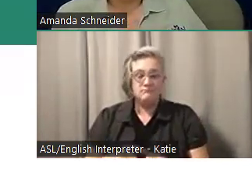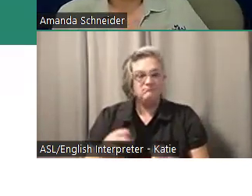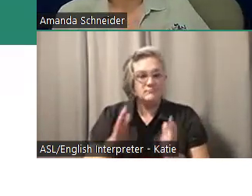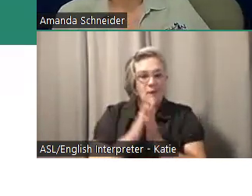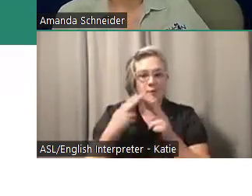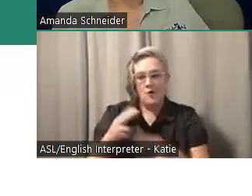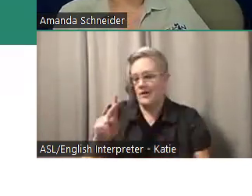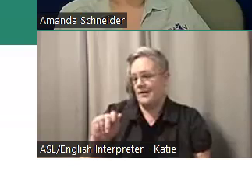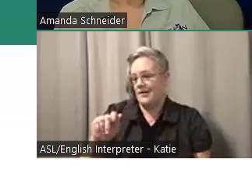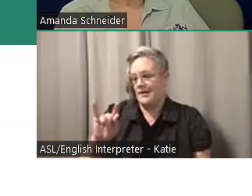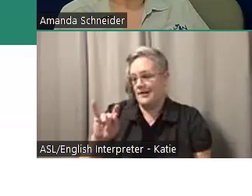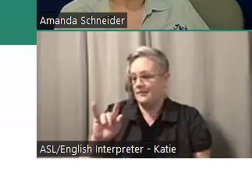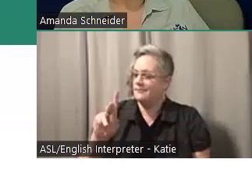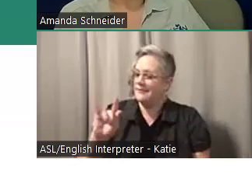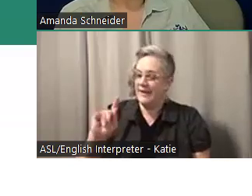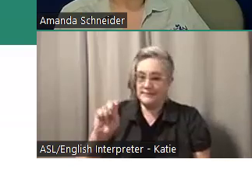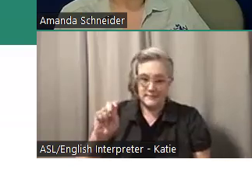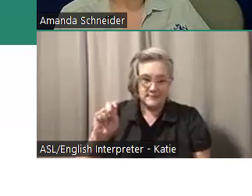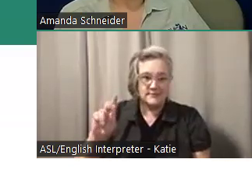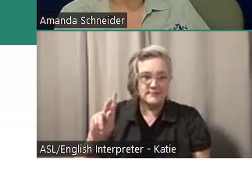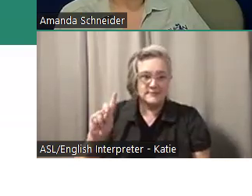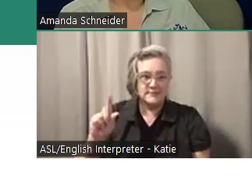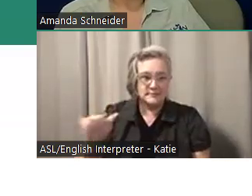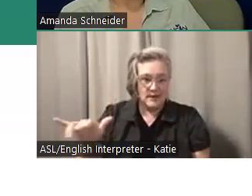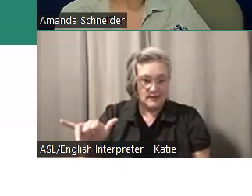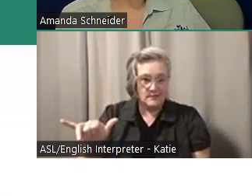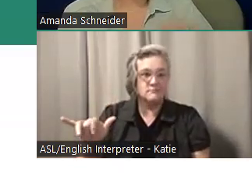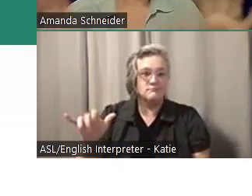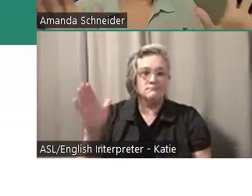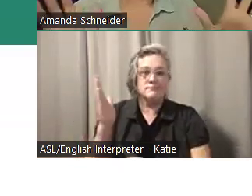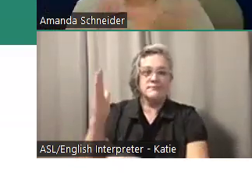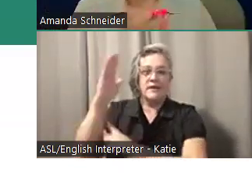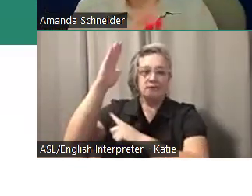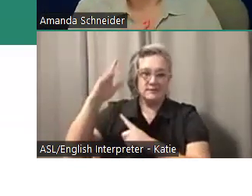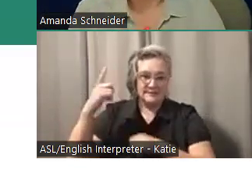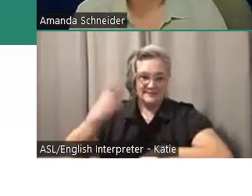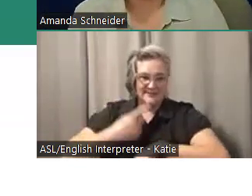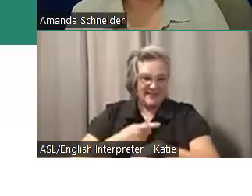Kite Day, um, and… It has this part of the story.